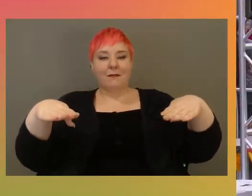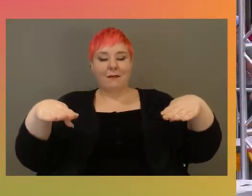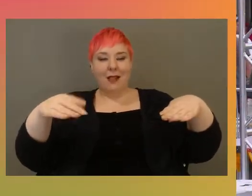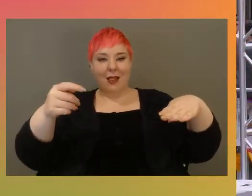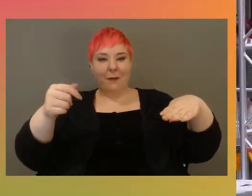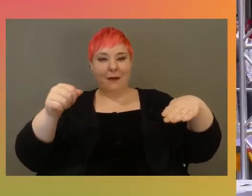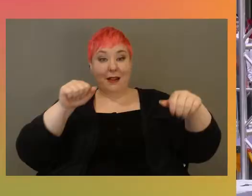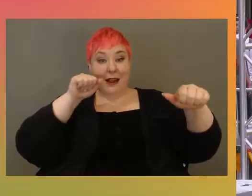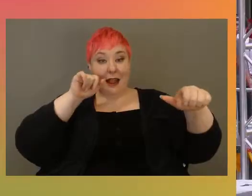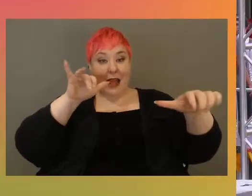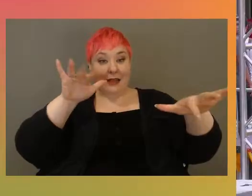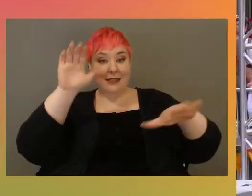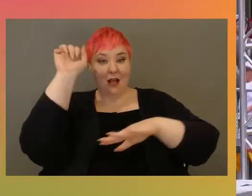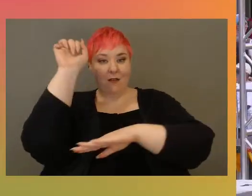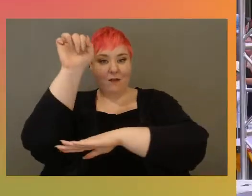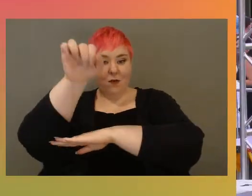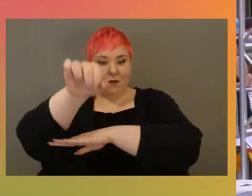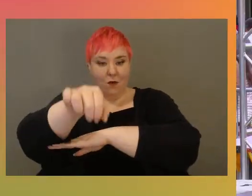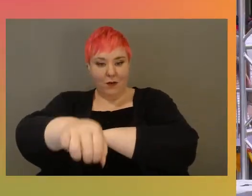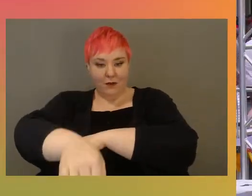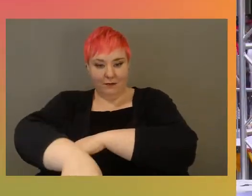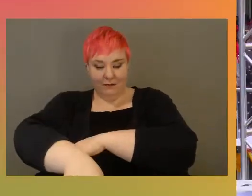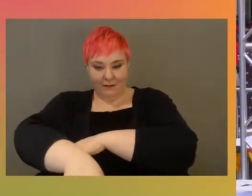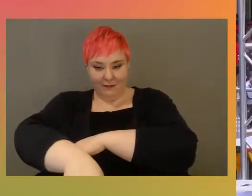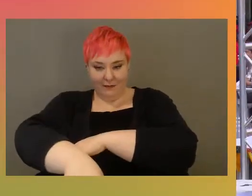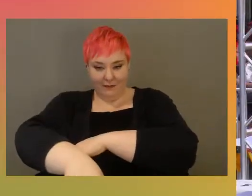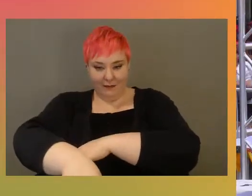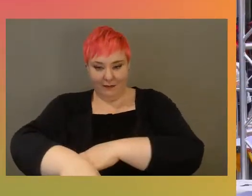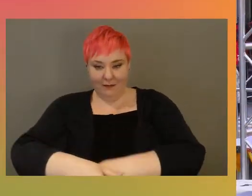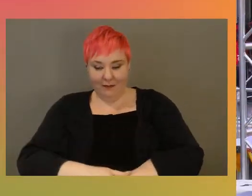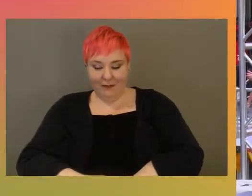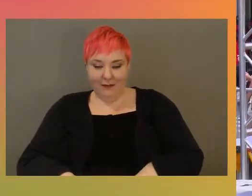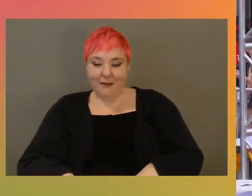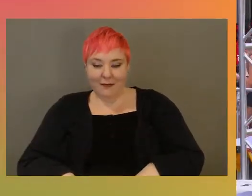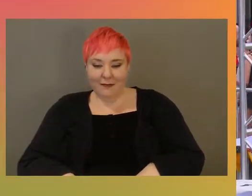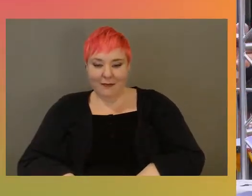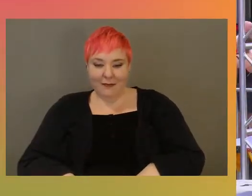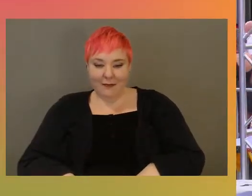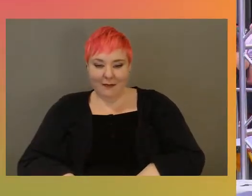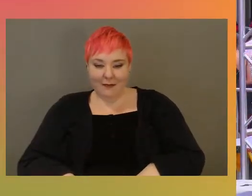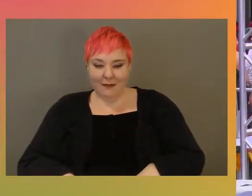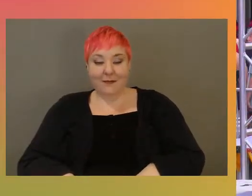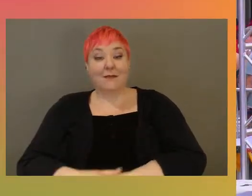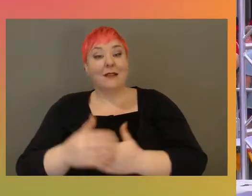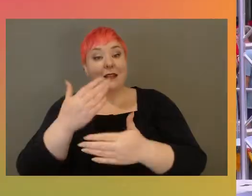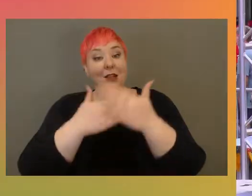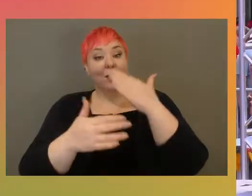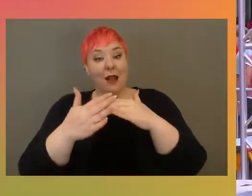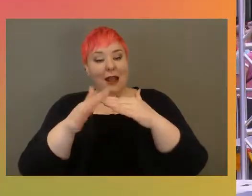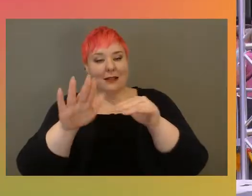HANDS TO HIPS, INHALE, LIFT YOUR CHEST, PIGEON TOED YOUR TOES A